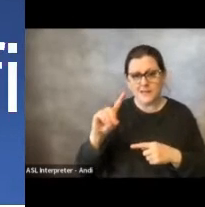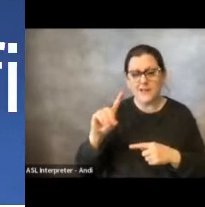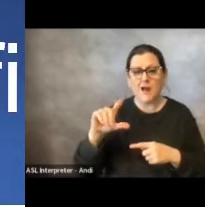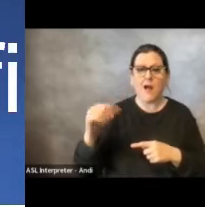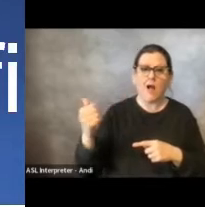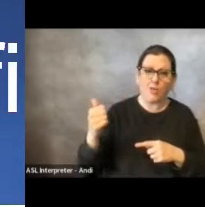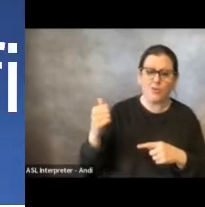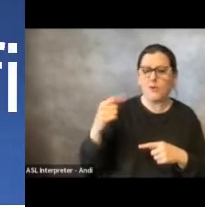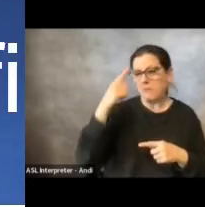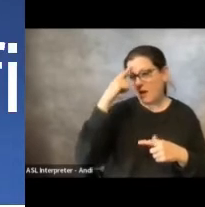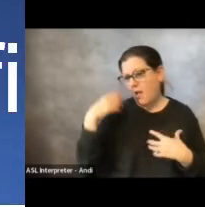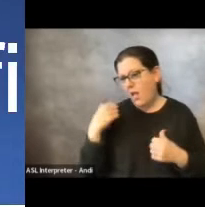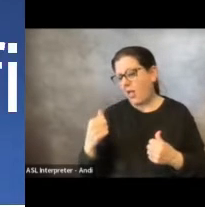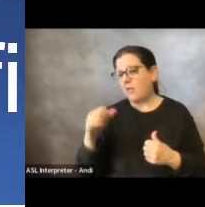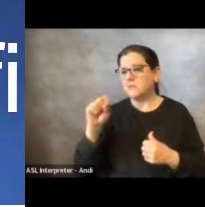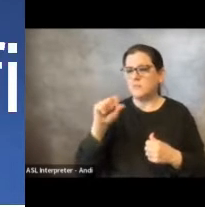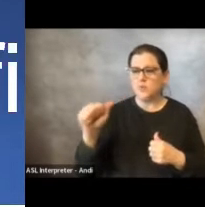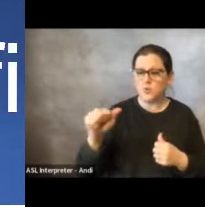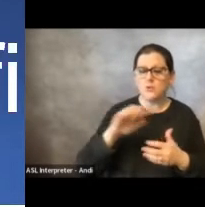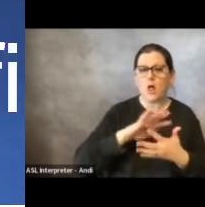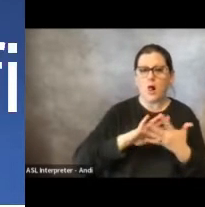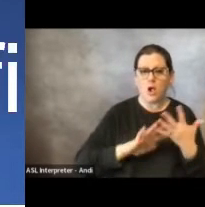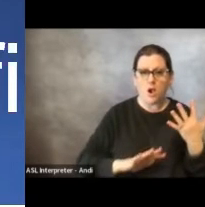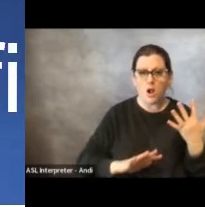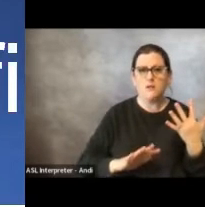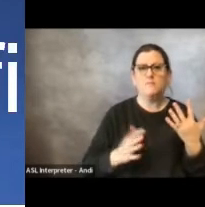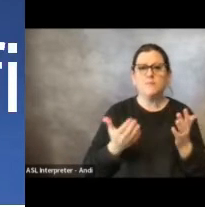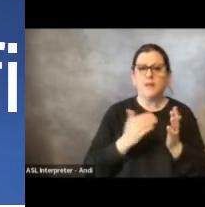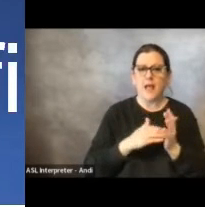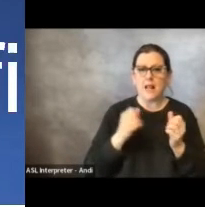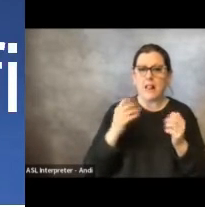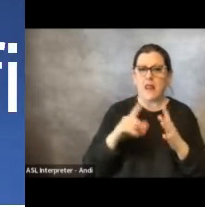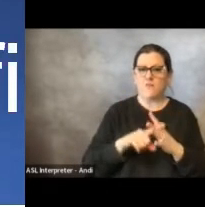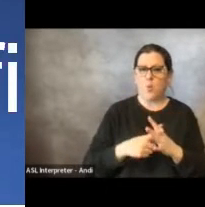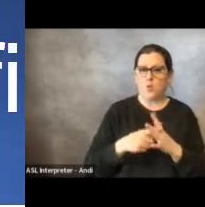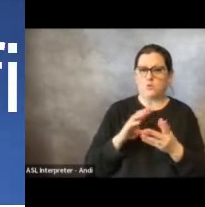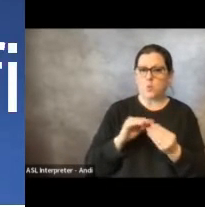health and substance use issues. And there's again, a lot of origin story behind that. And